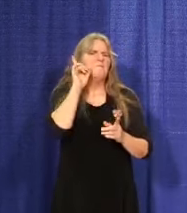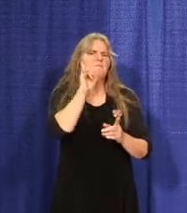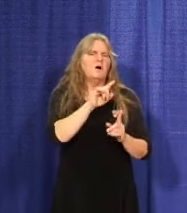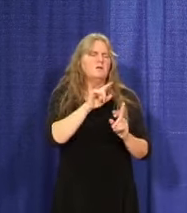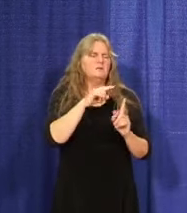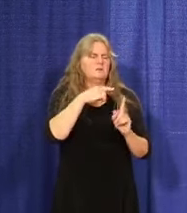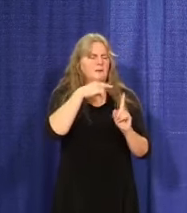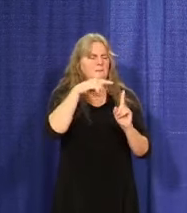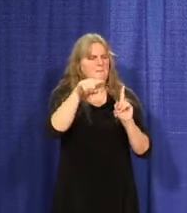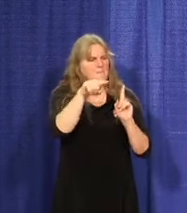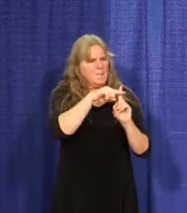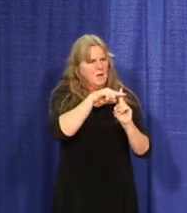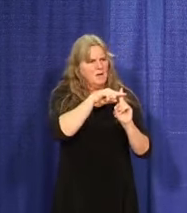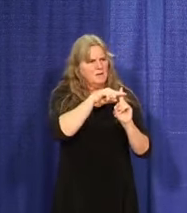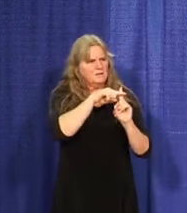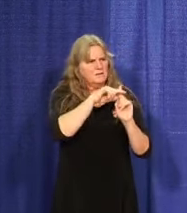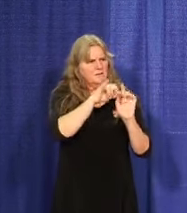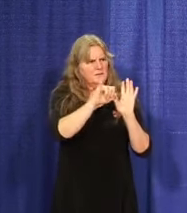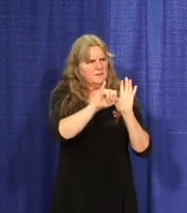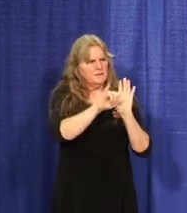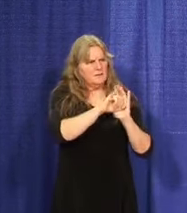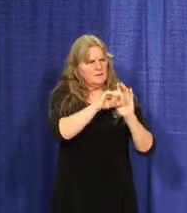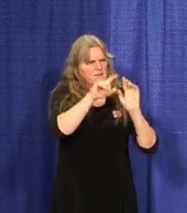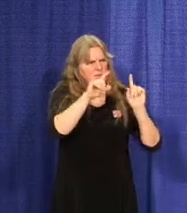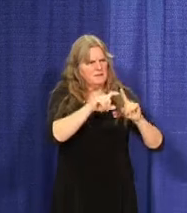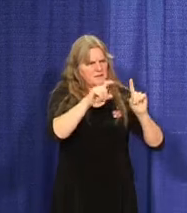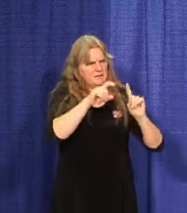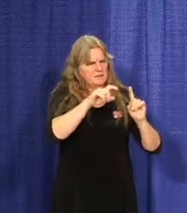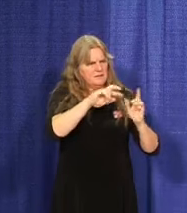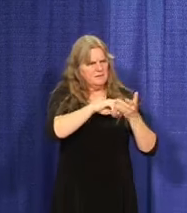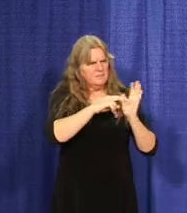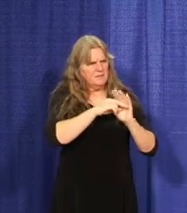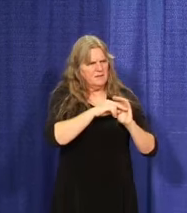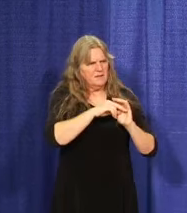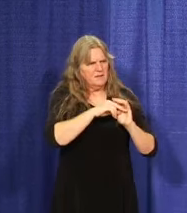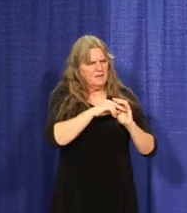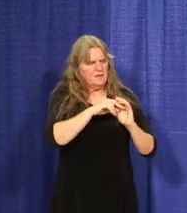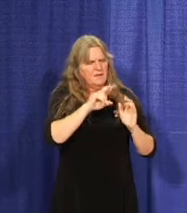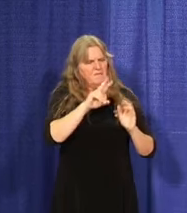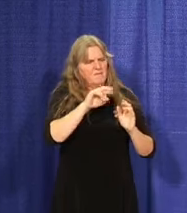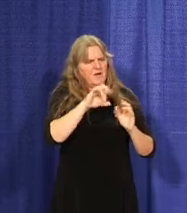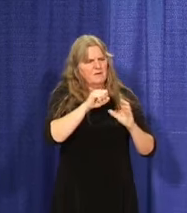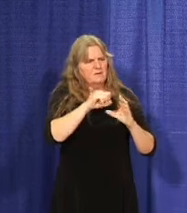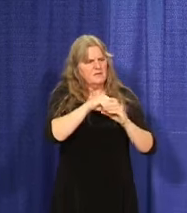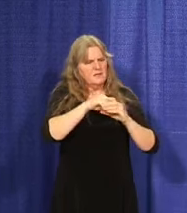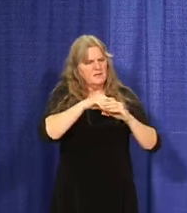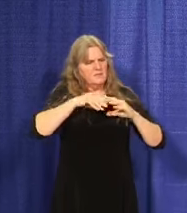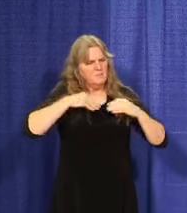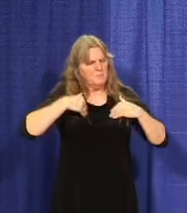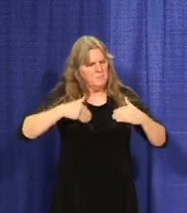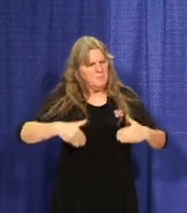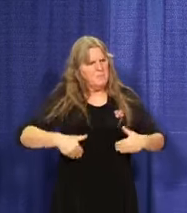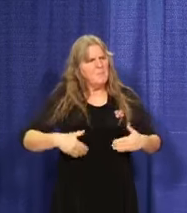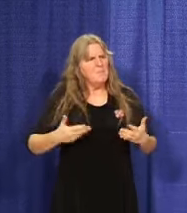amount being so little or so old that it could not even be identified, or was it identified as related to the virus that